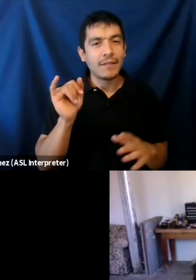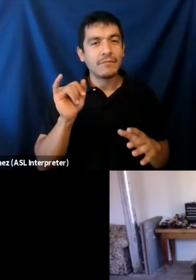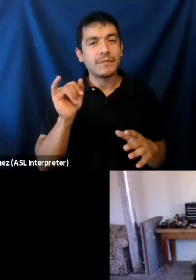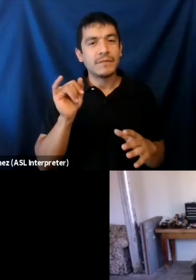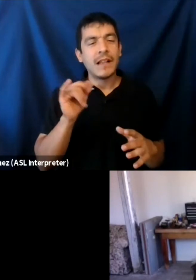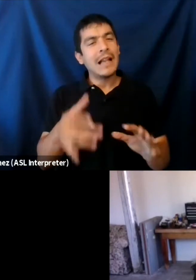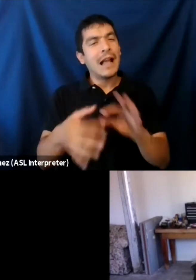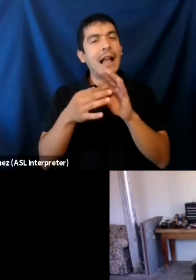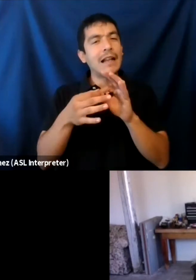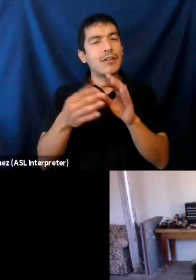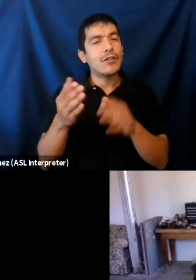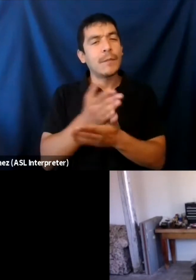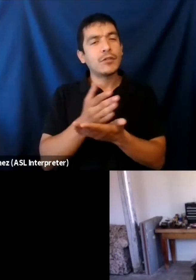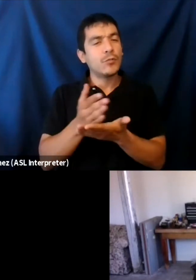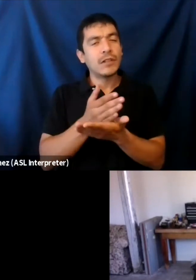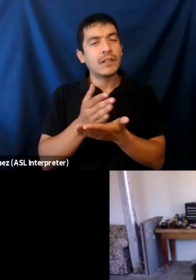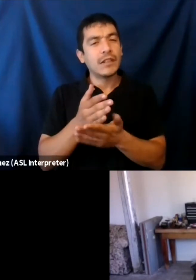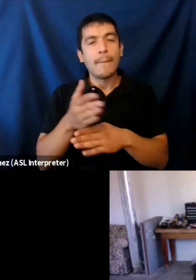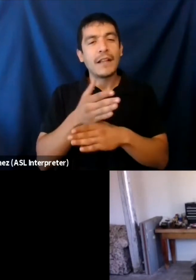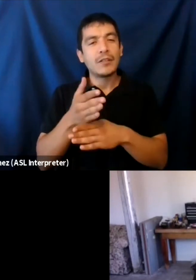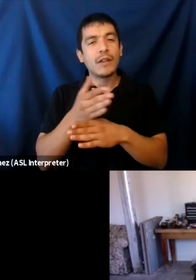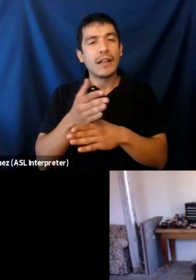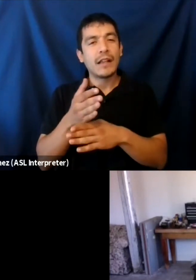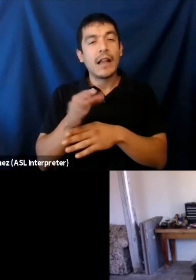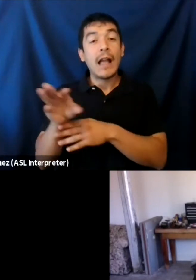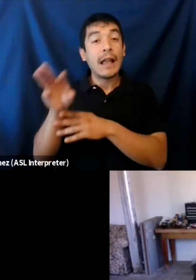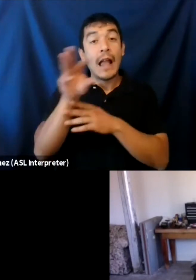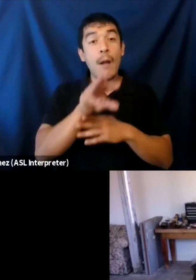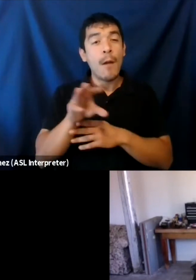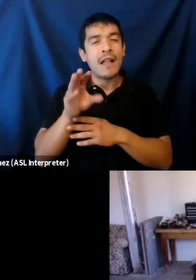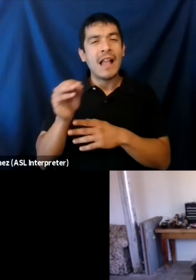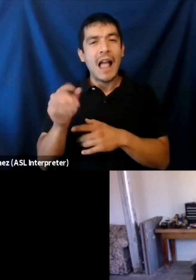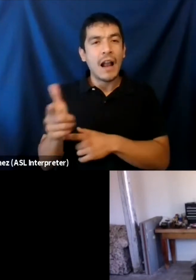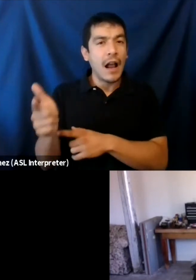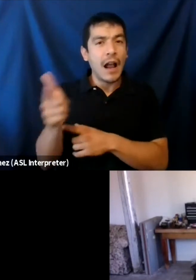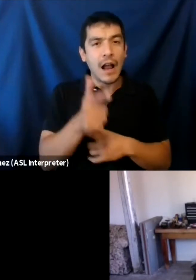between like, cameras and Gatling guns. And that Gatling guns themselves